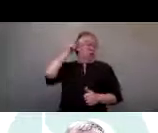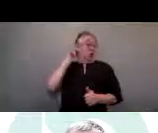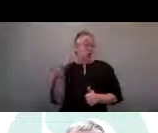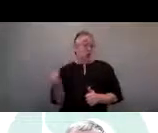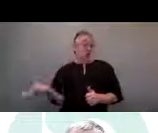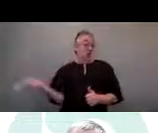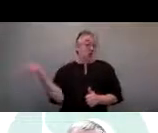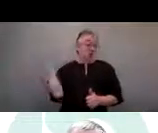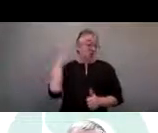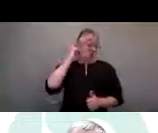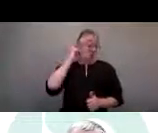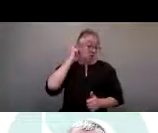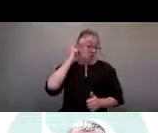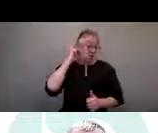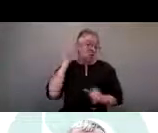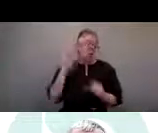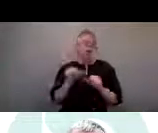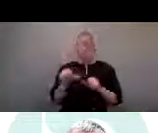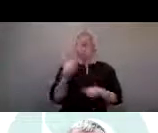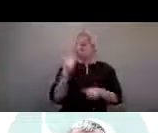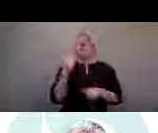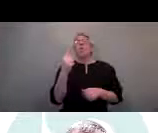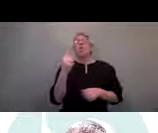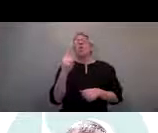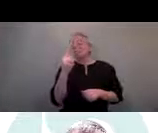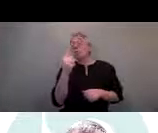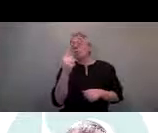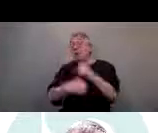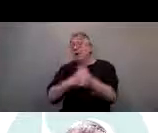usually happens during the first year or two years post surgery